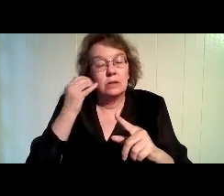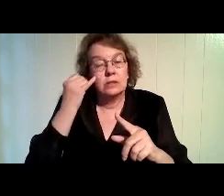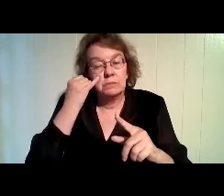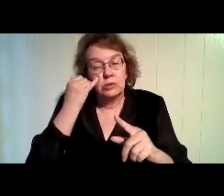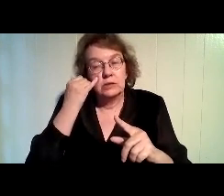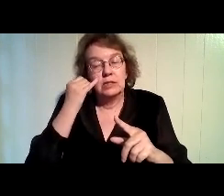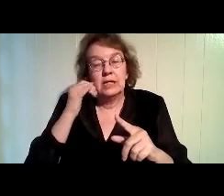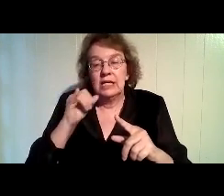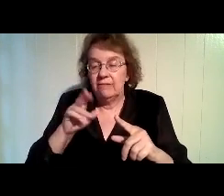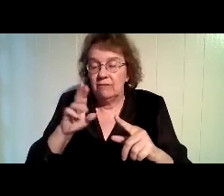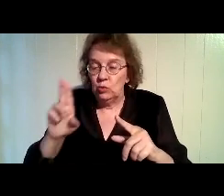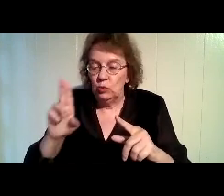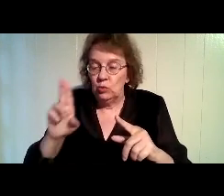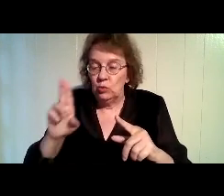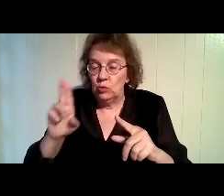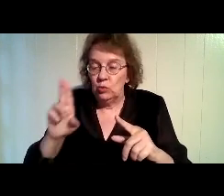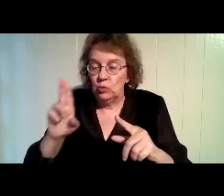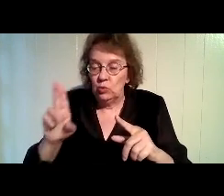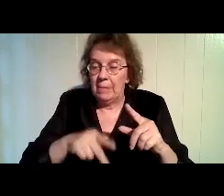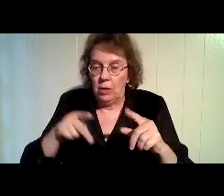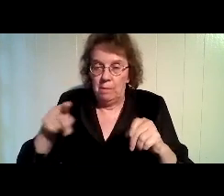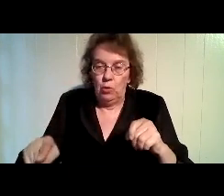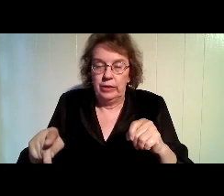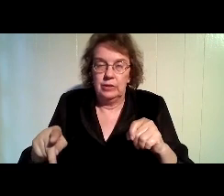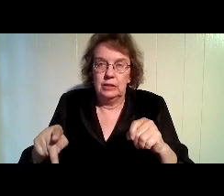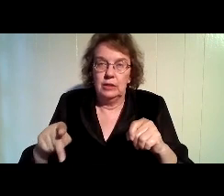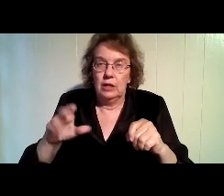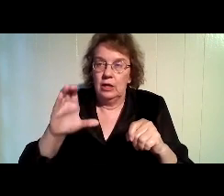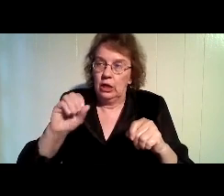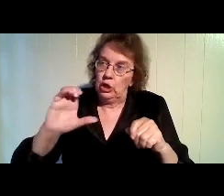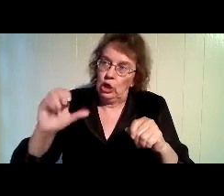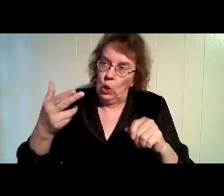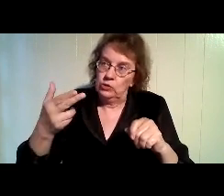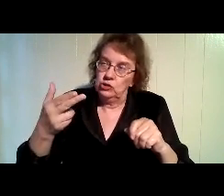Use the PowerPoint. Coach PowerPoint coach does lookout for inclusive